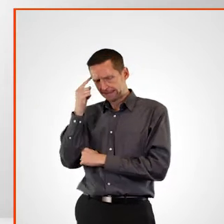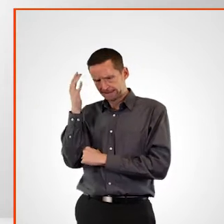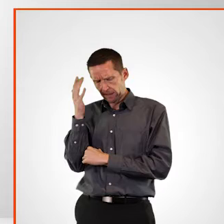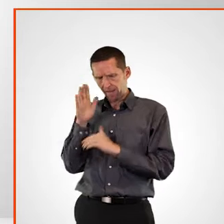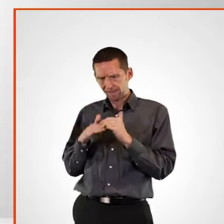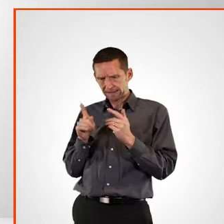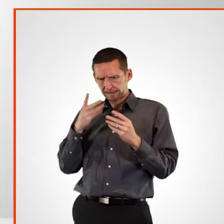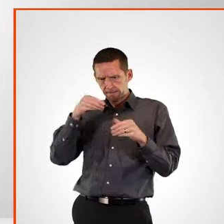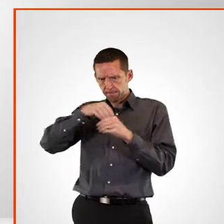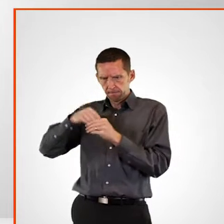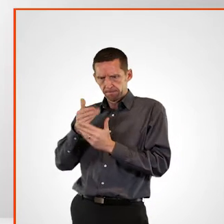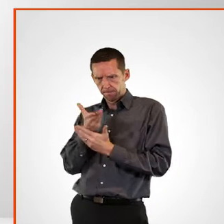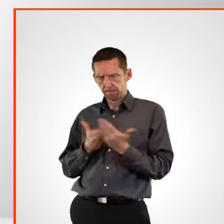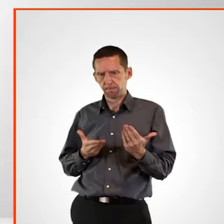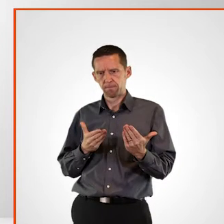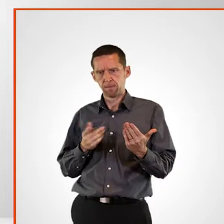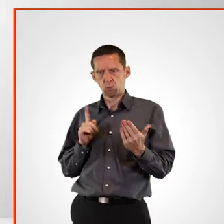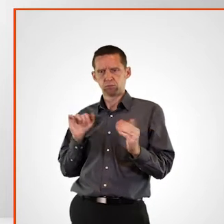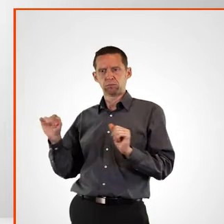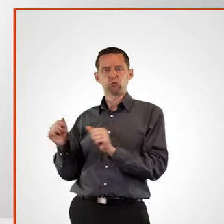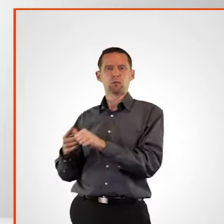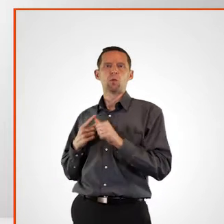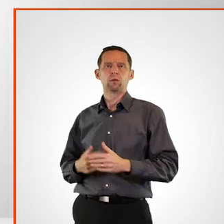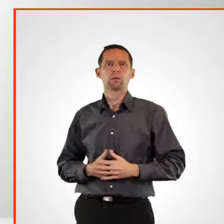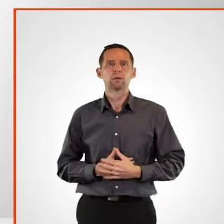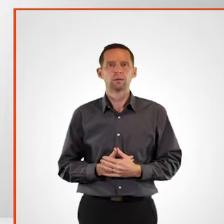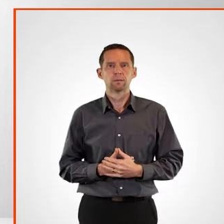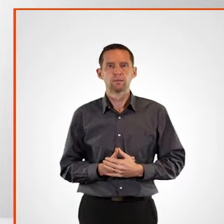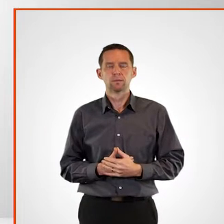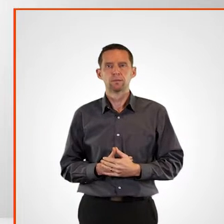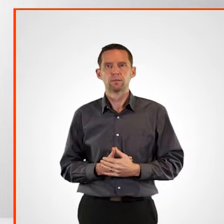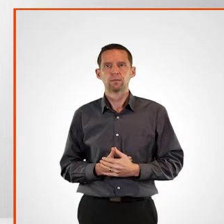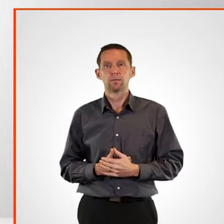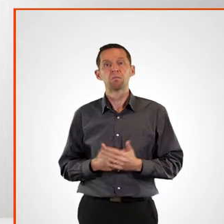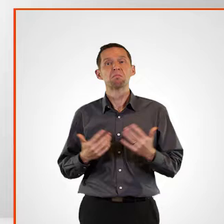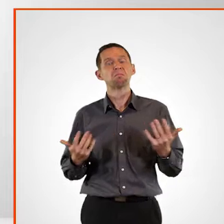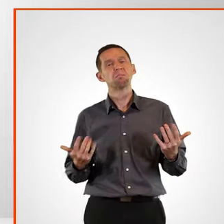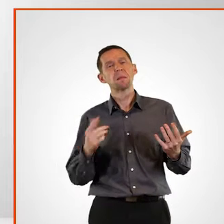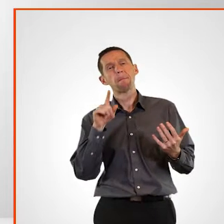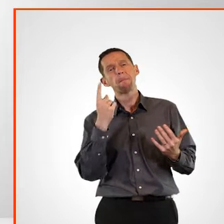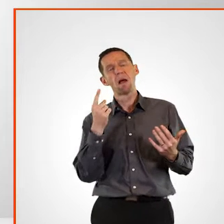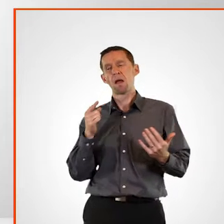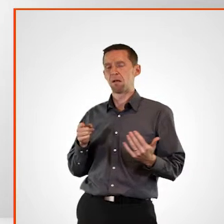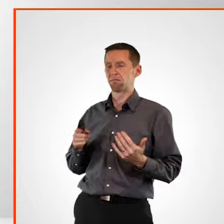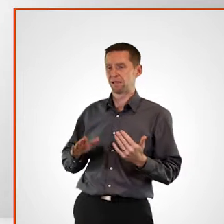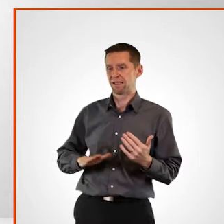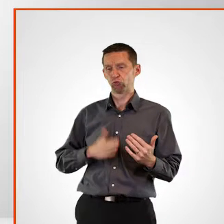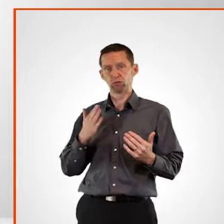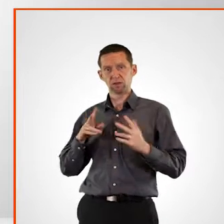about some of the responses. But that was interesting, an interesting finding,